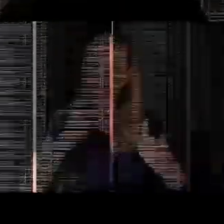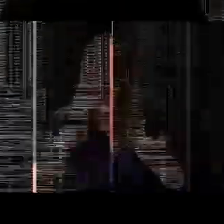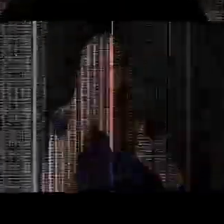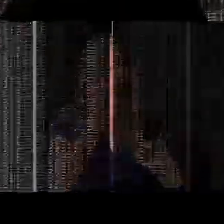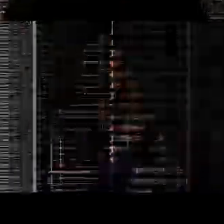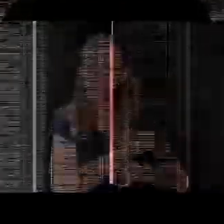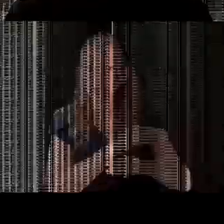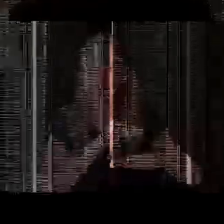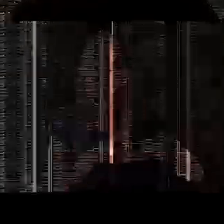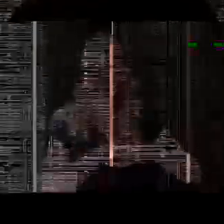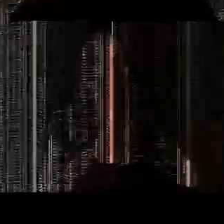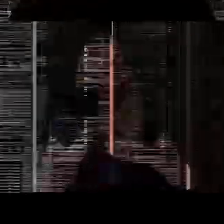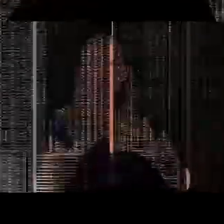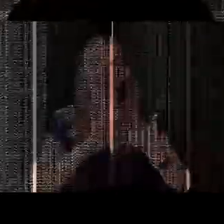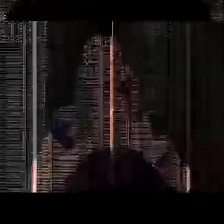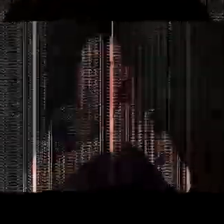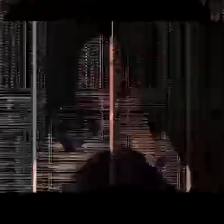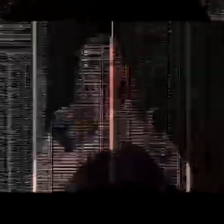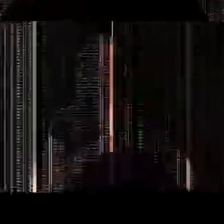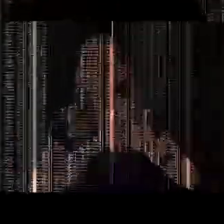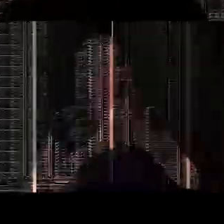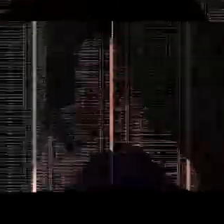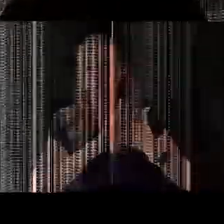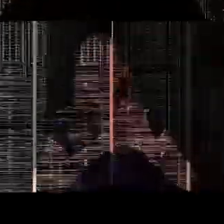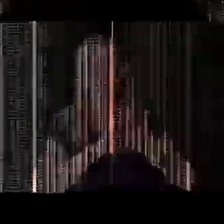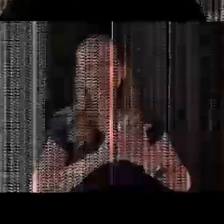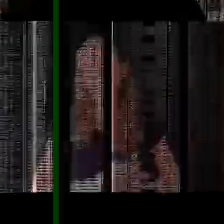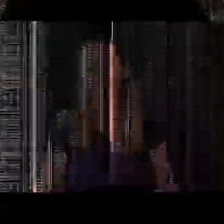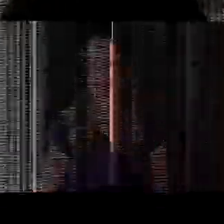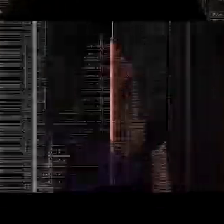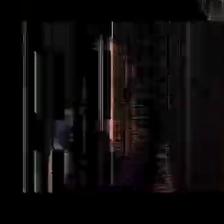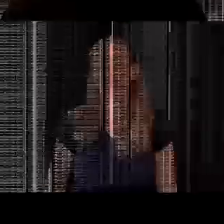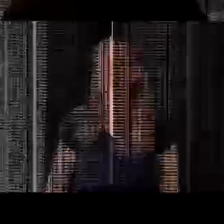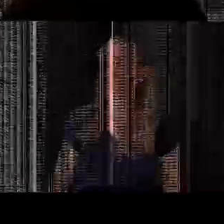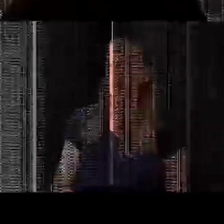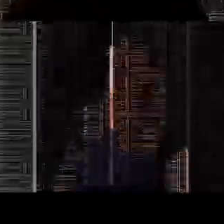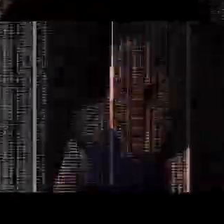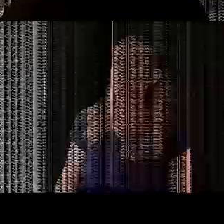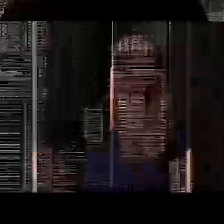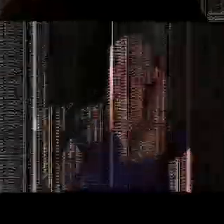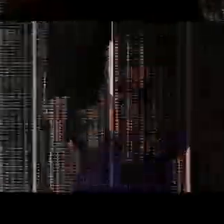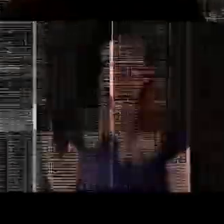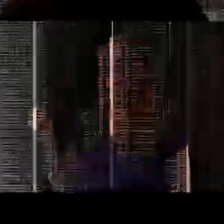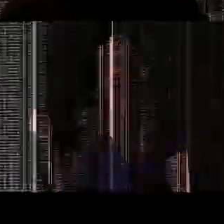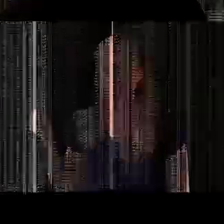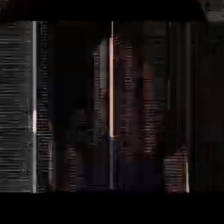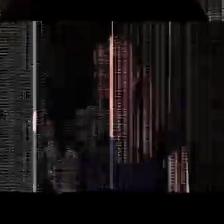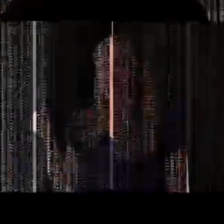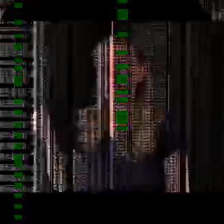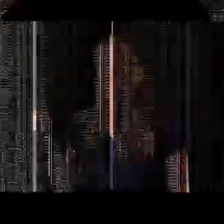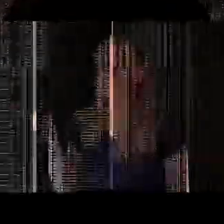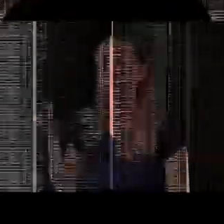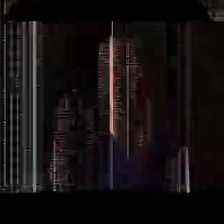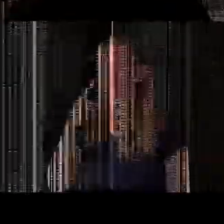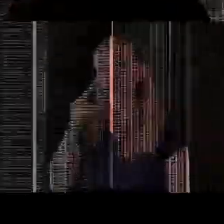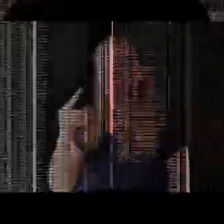leads to ghosting and things like that. >> Nic: Another one in terms of cognitive